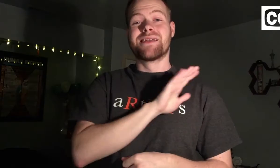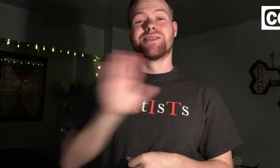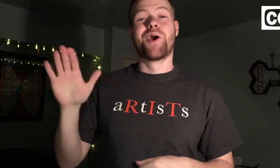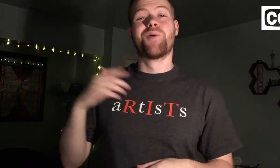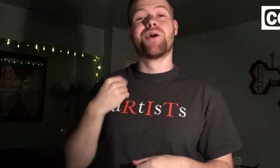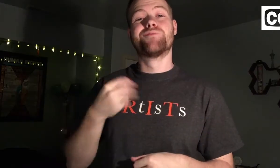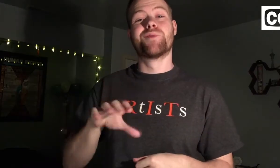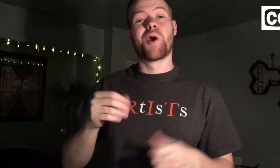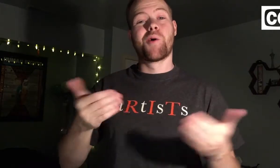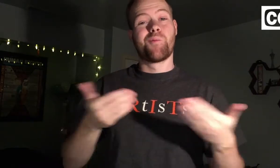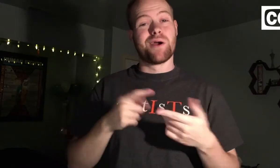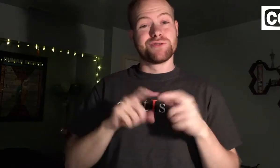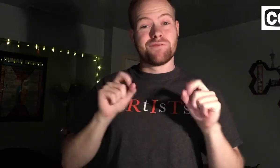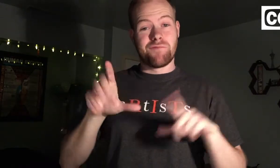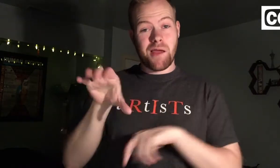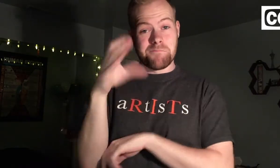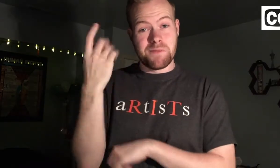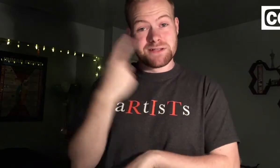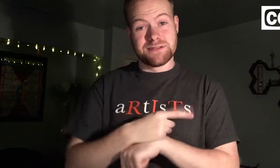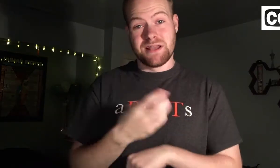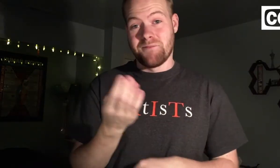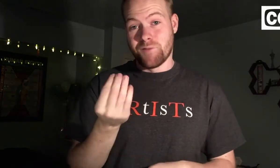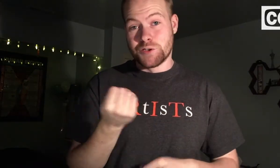Hello, I’m Rogan and welcome to Vlogmas day 14.